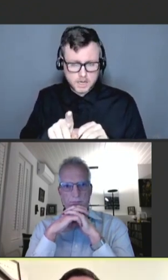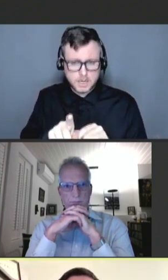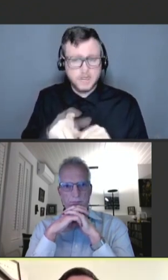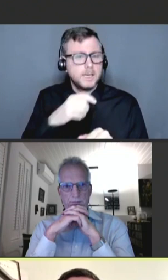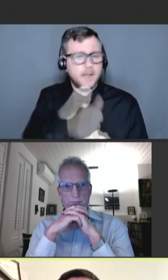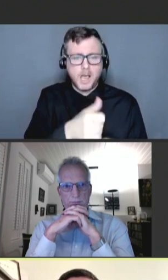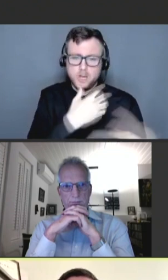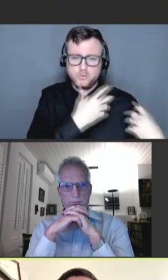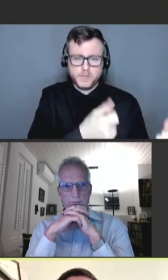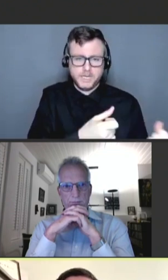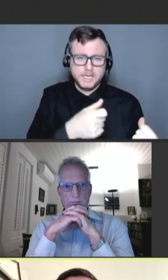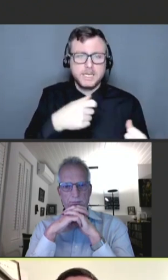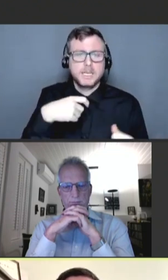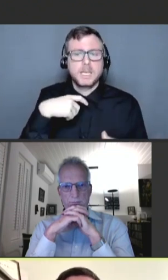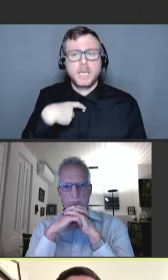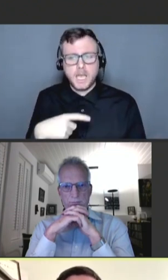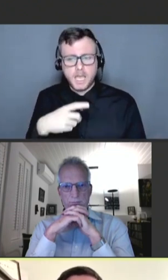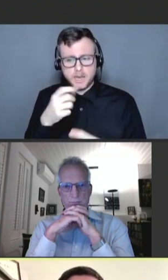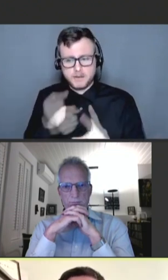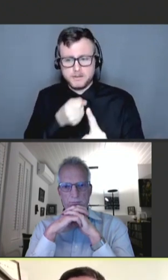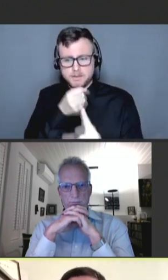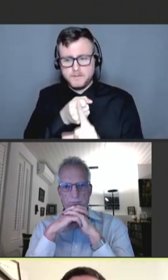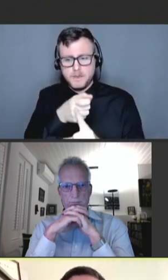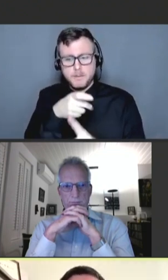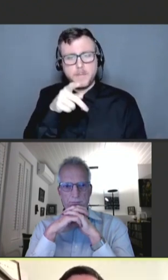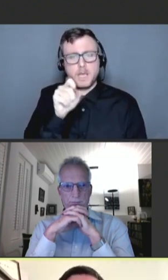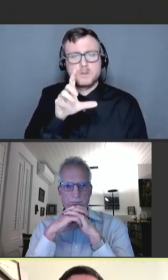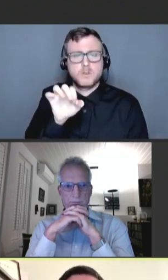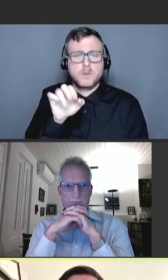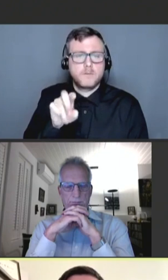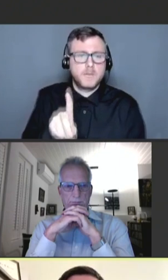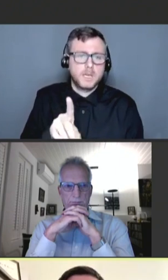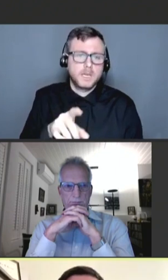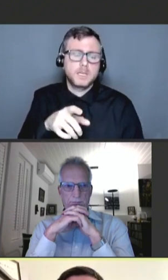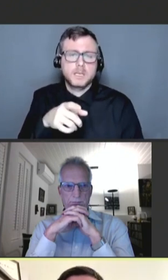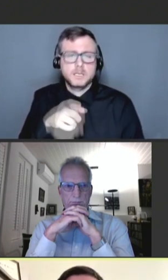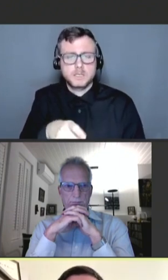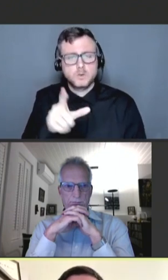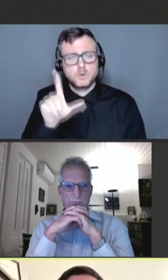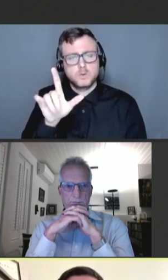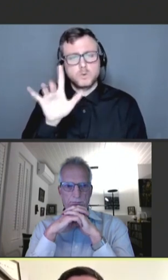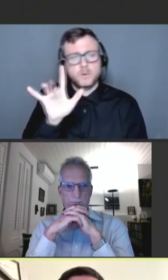got Paxlovid within five days of symptom onset -- there is about 26 percent reduction in risk